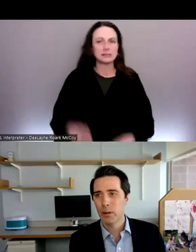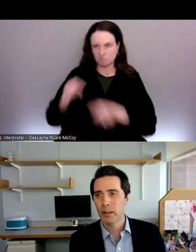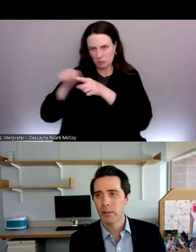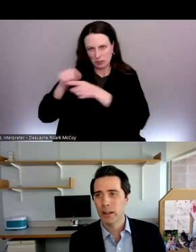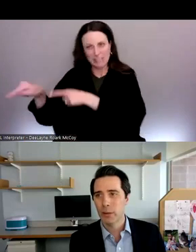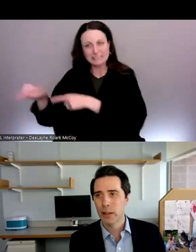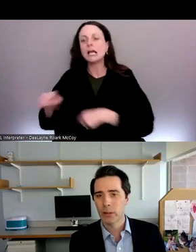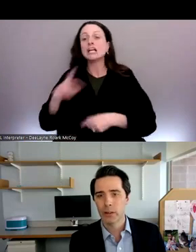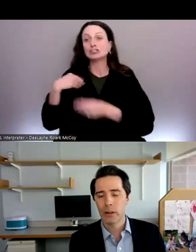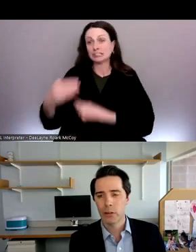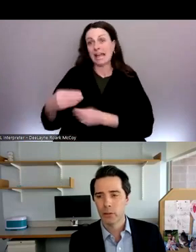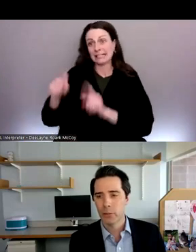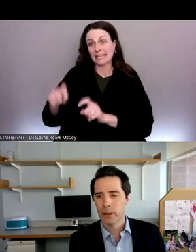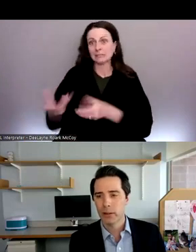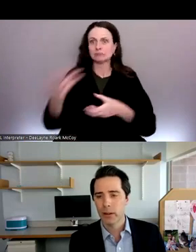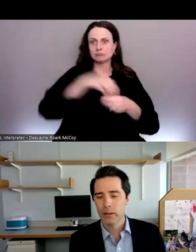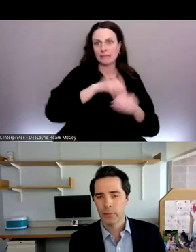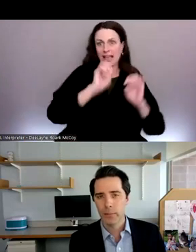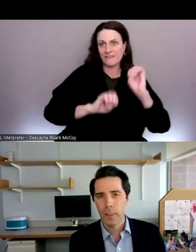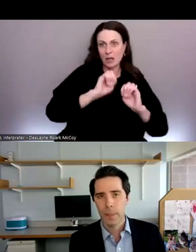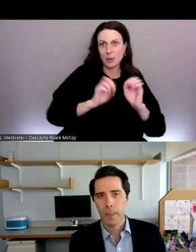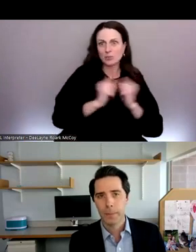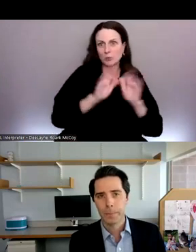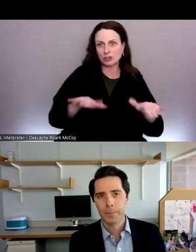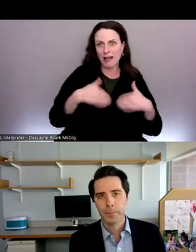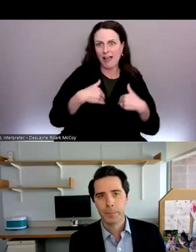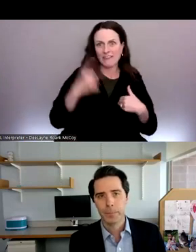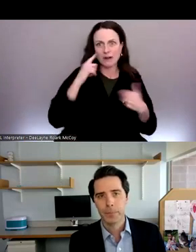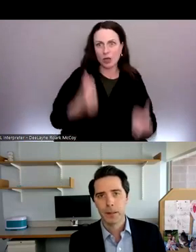part of the evaluation of children with hearing loss